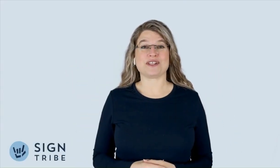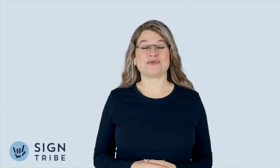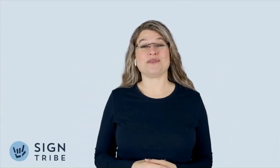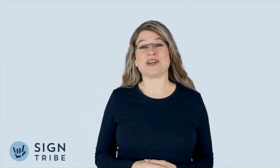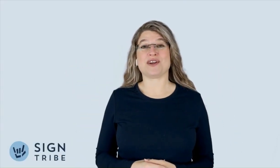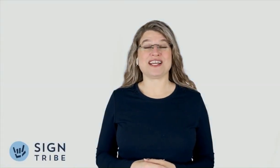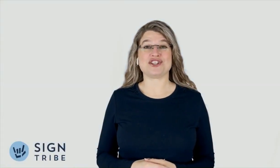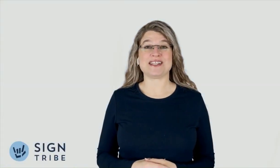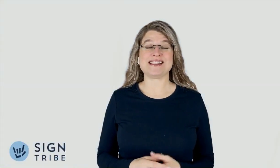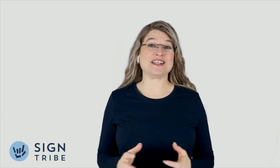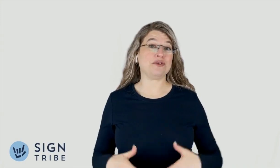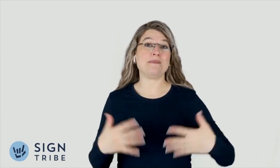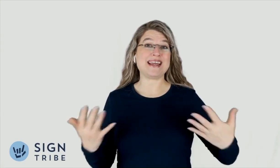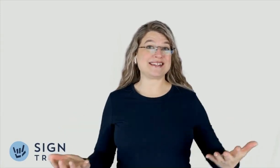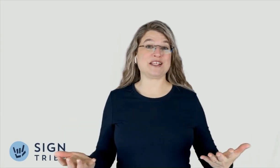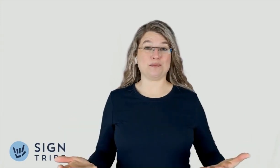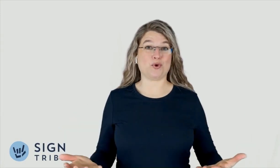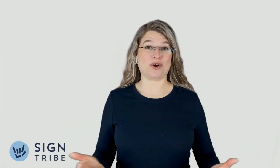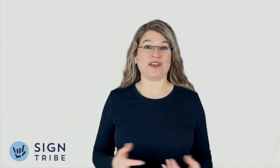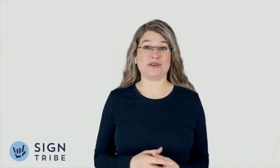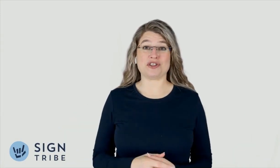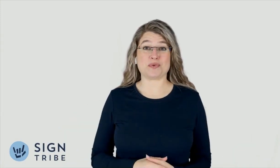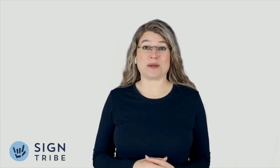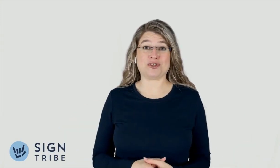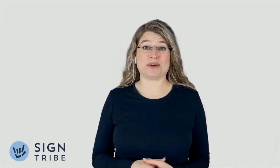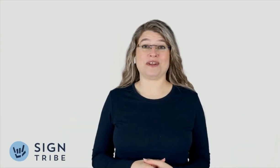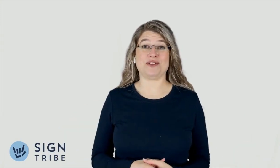different variations and you may see more than just what I'm showing you